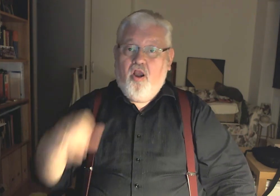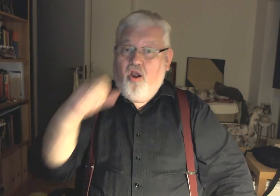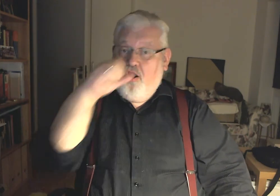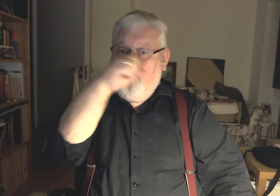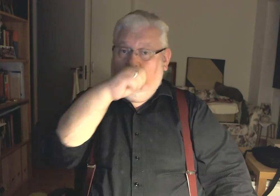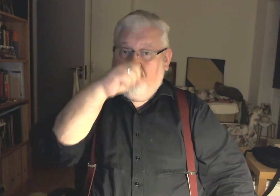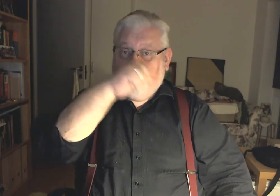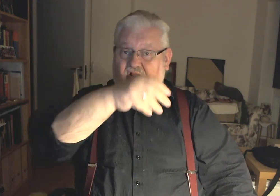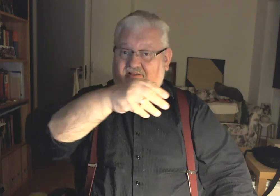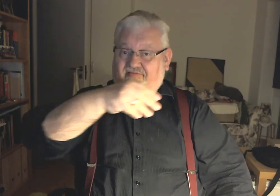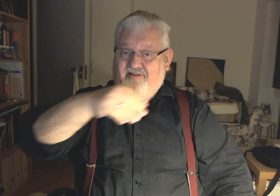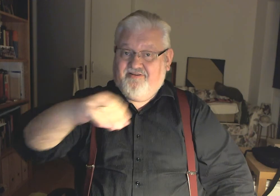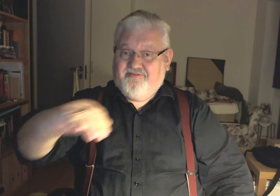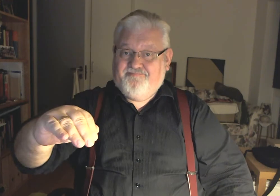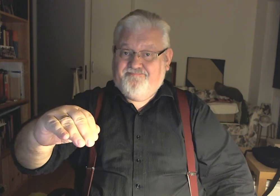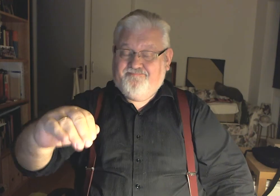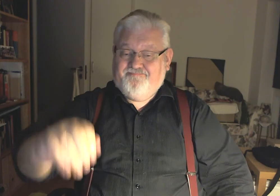Runavík